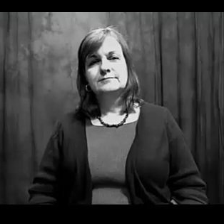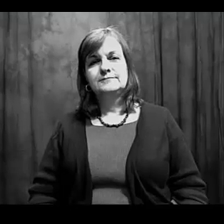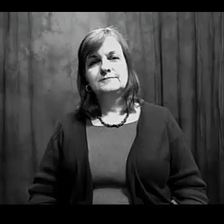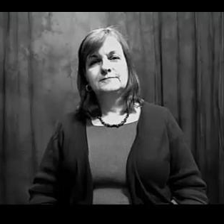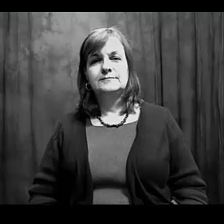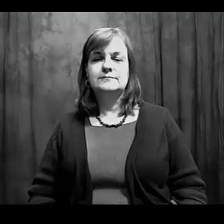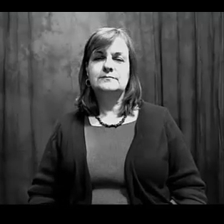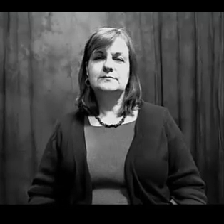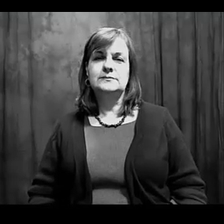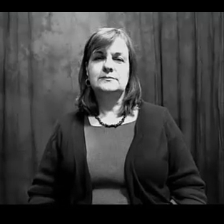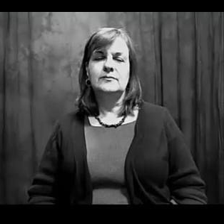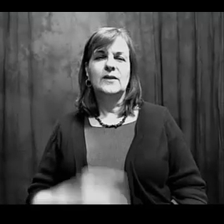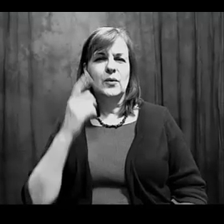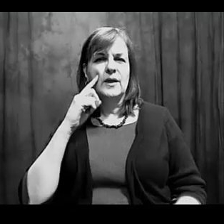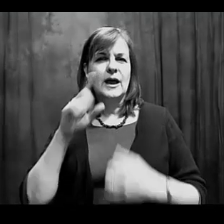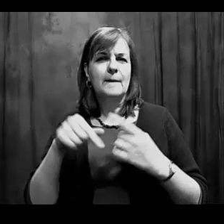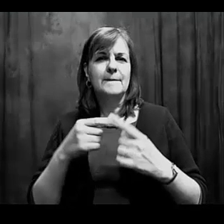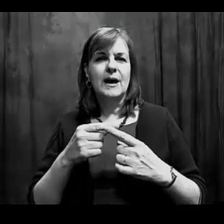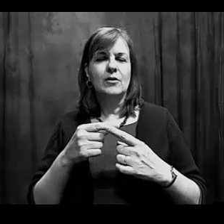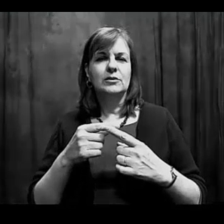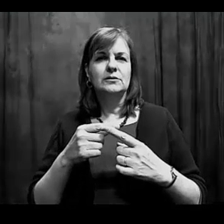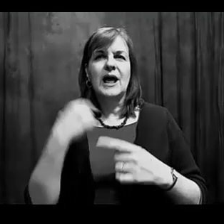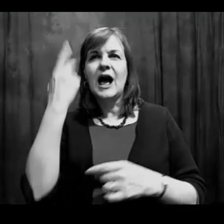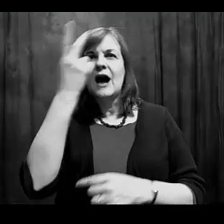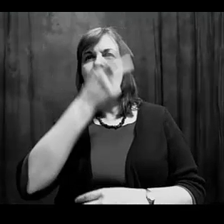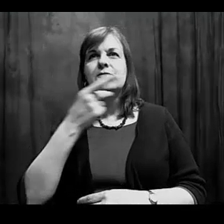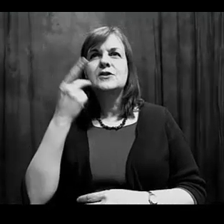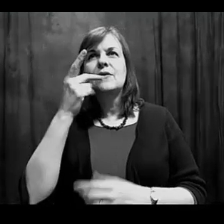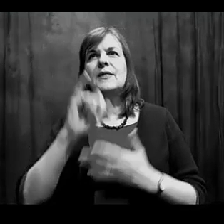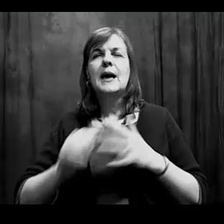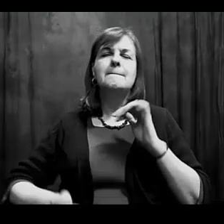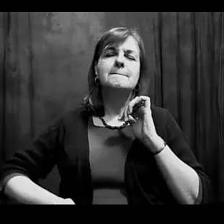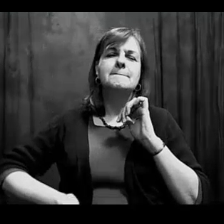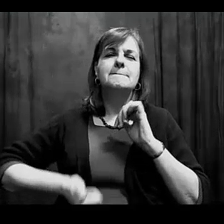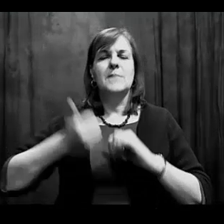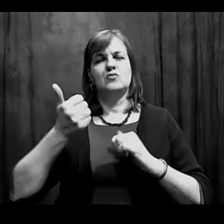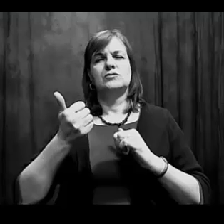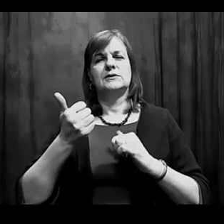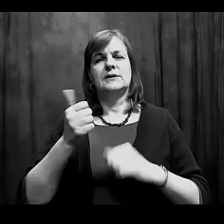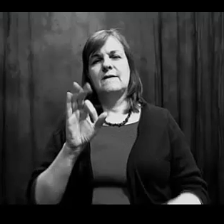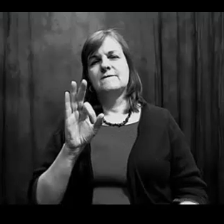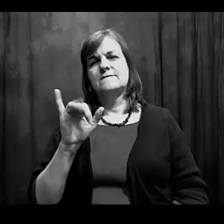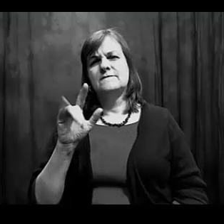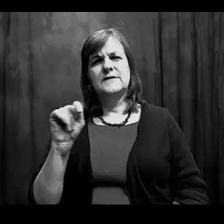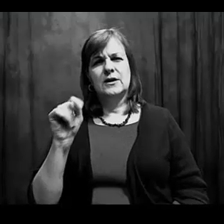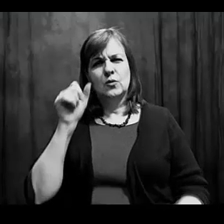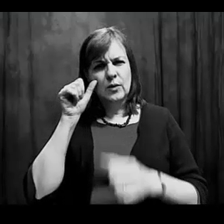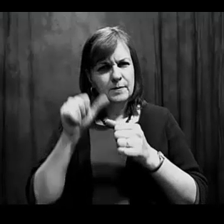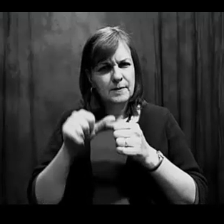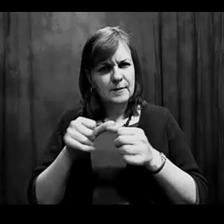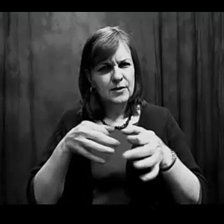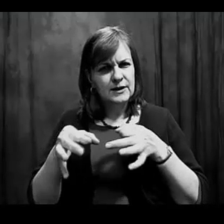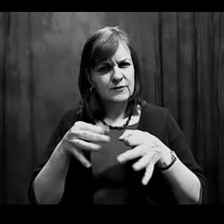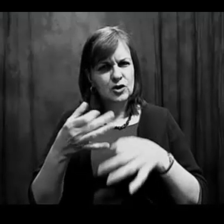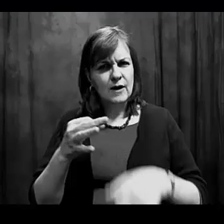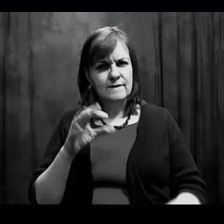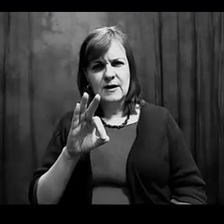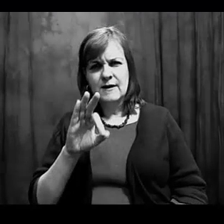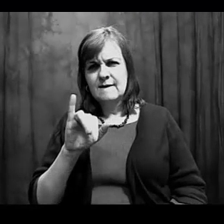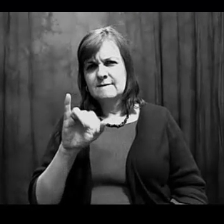but I want you to think if evolution was perfect would it have created something like this?? I don't think so!